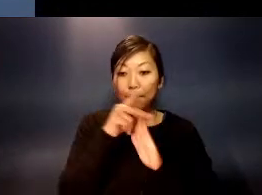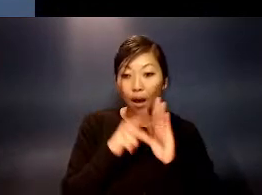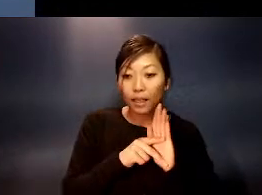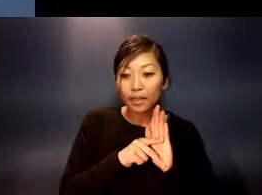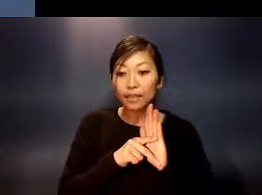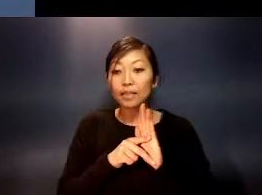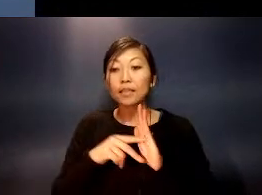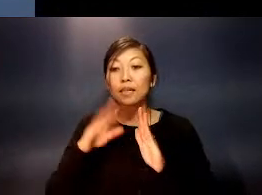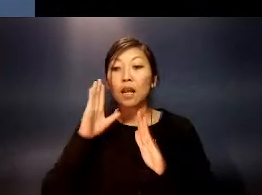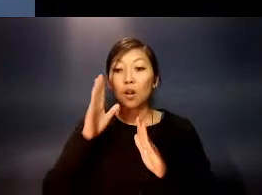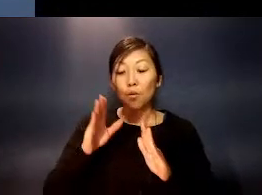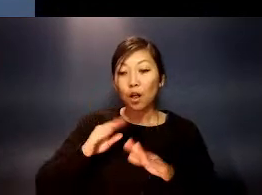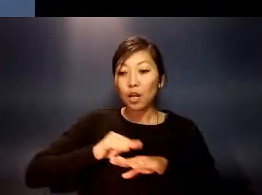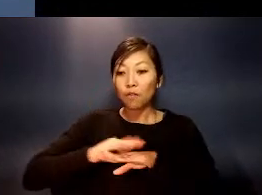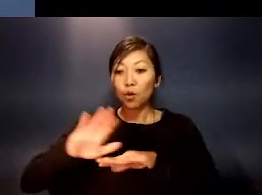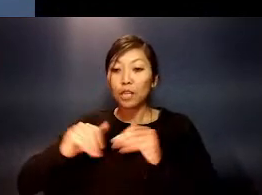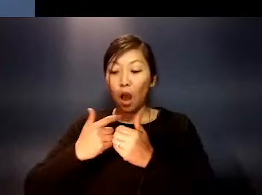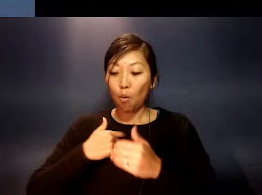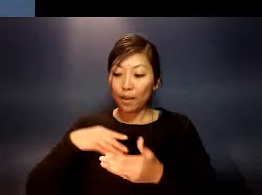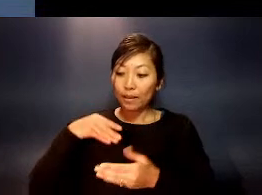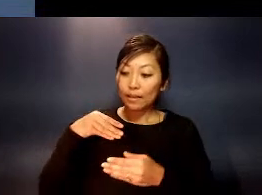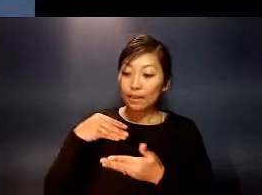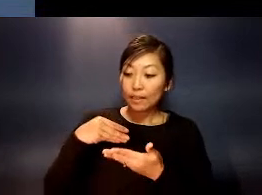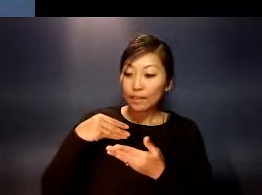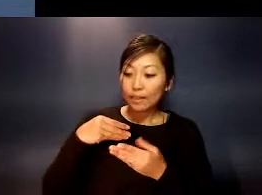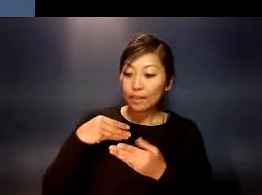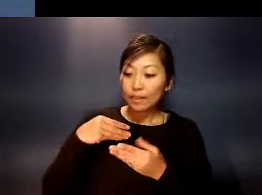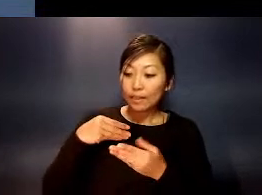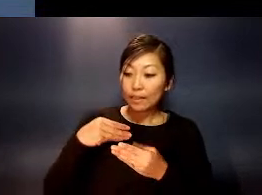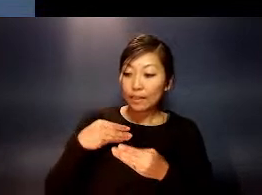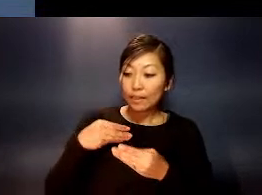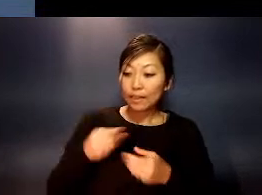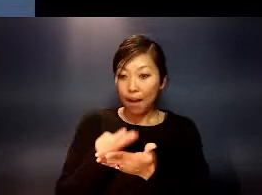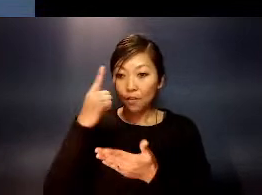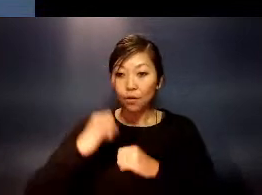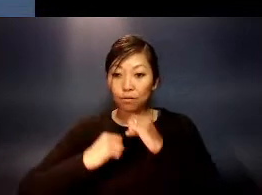THOSE INVESTMENTS LINE UP WITH OUR VALUES FOLLOWING THE COMPLETE STREETS POLICY AND OUR CLIMATE ACTION GOALS TO